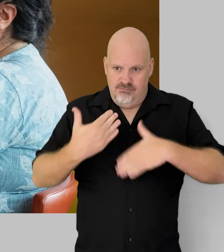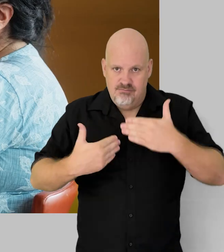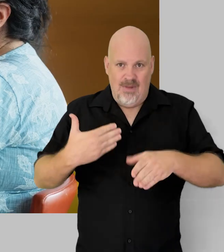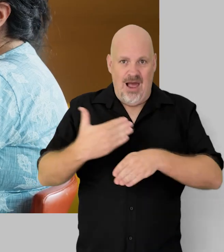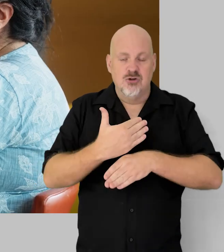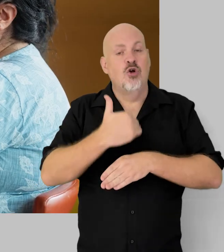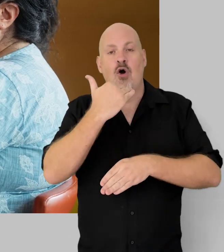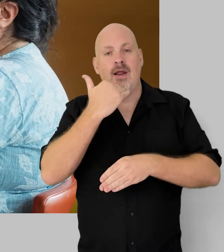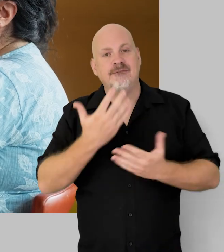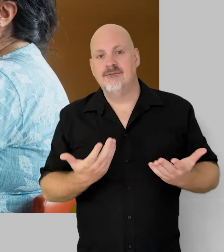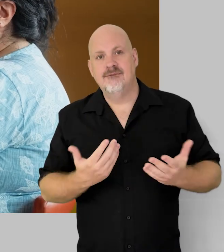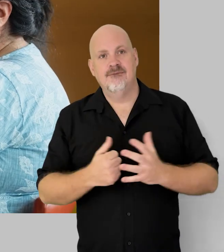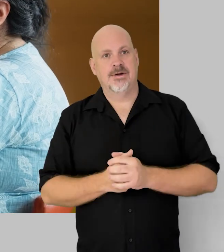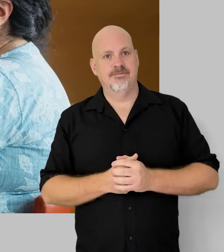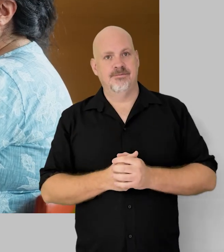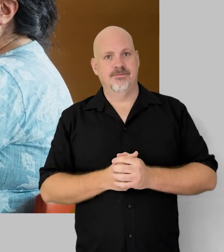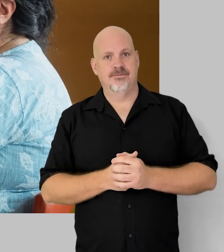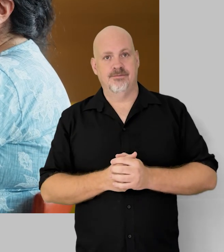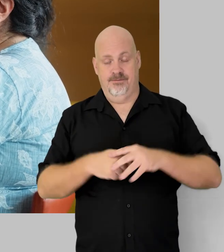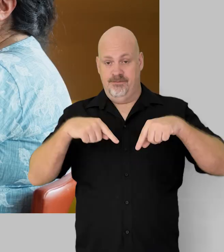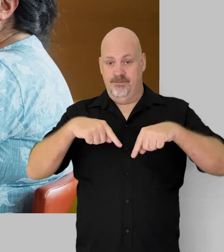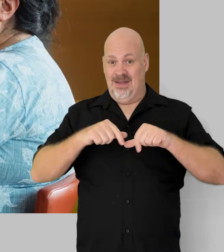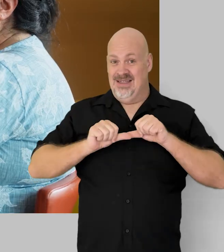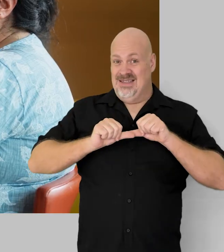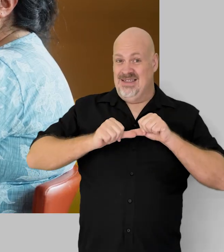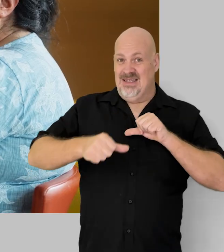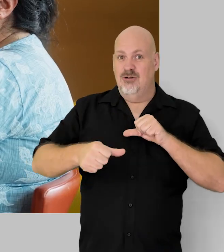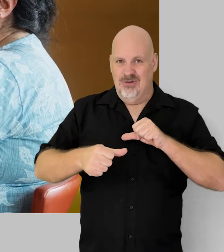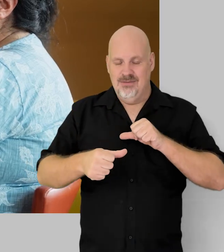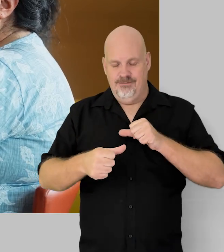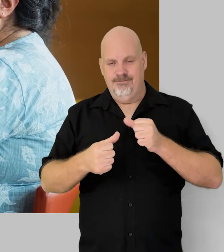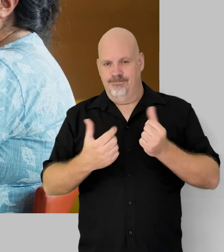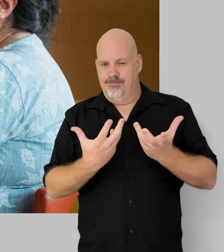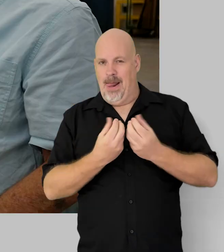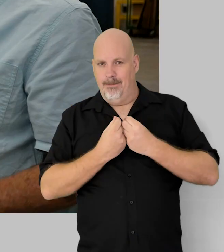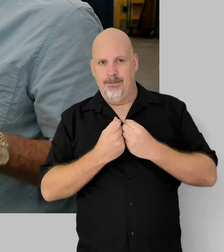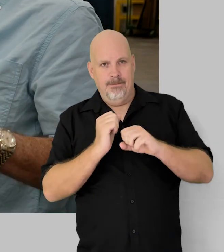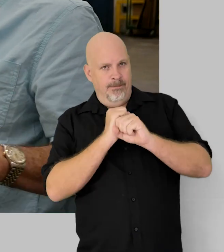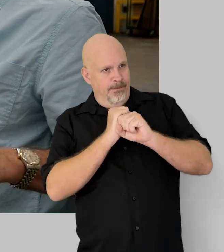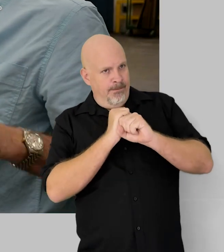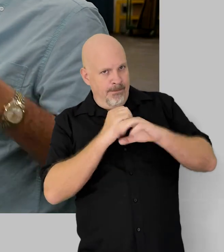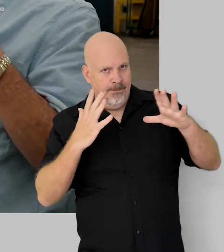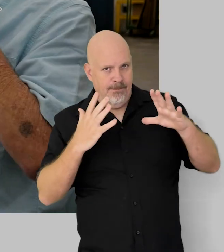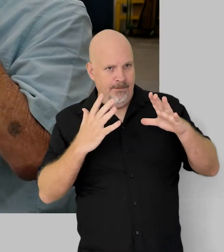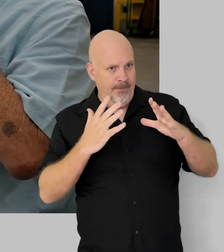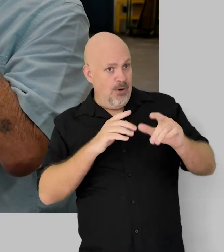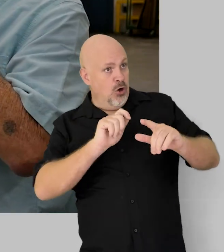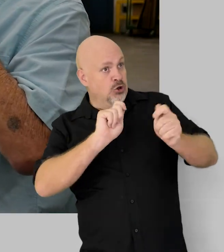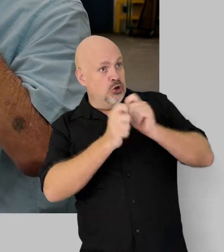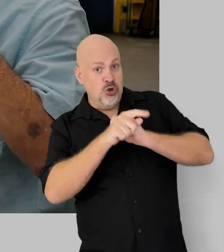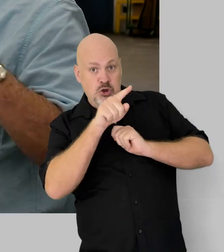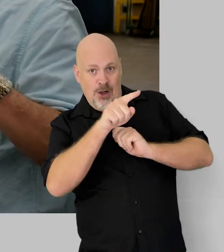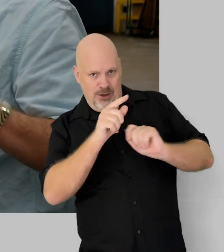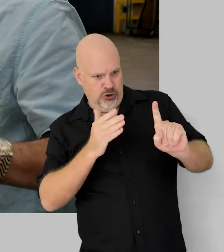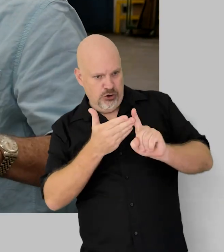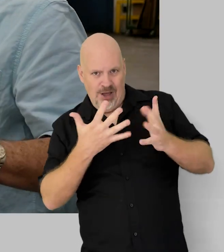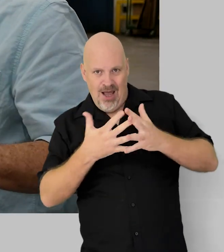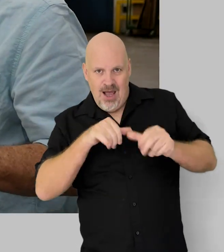for both mental health and cardiovascular health. At the policy level, there is a need for interventions